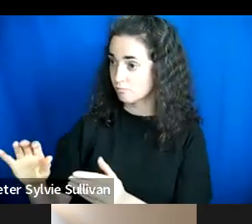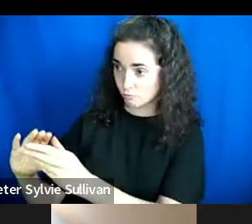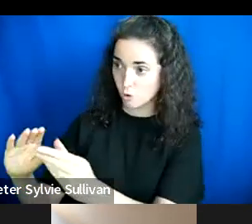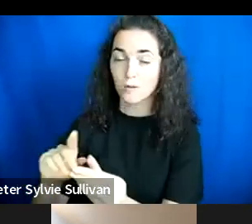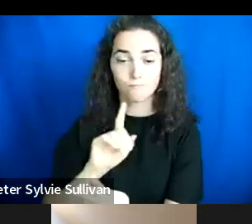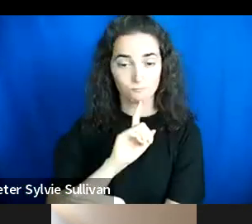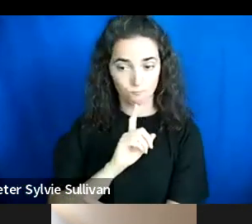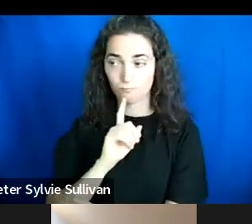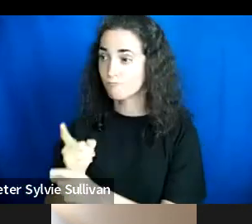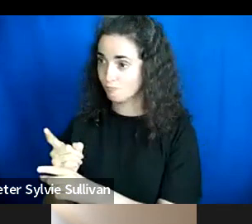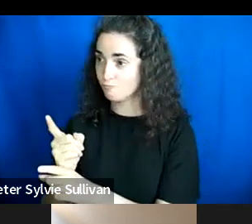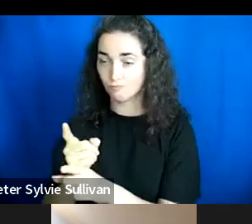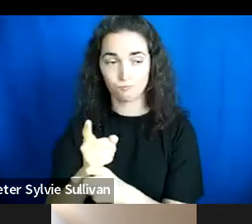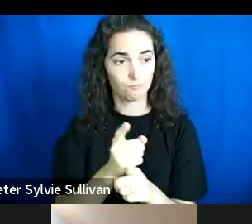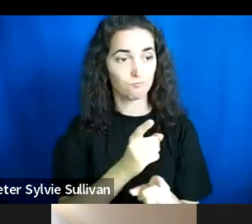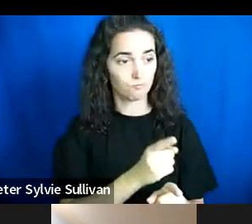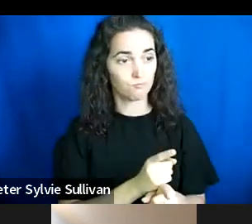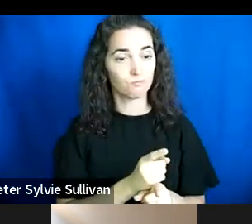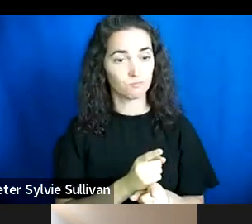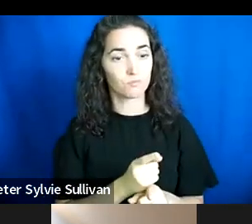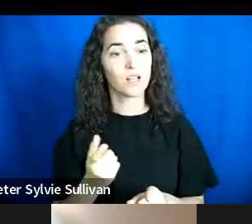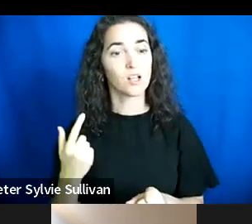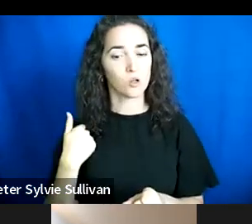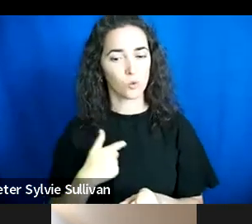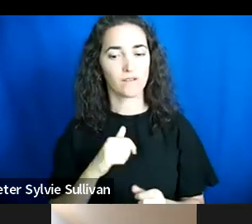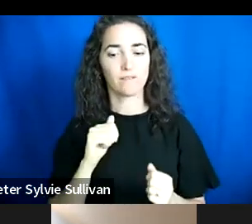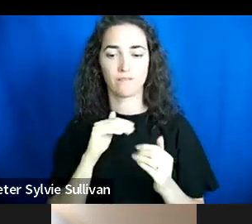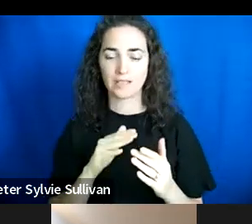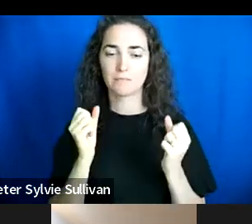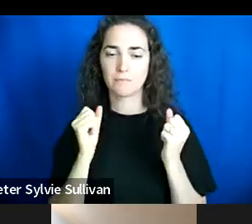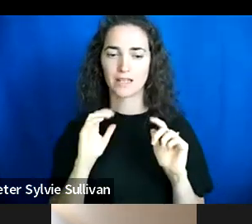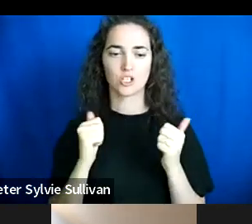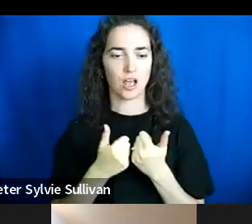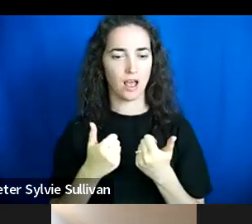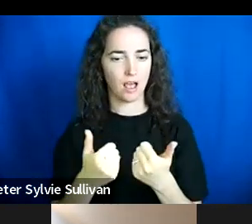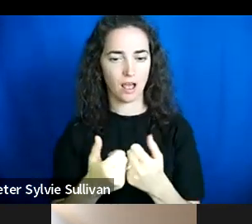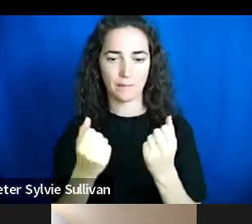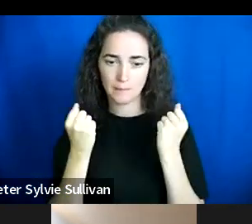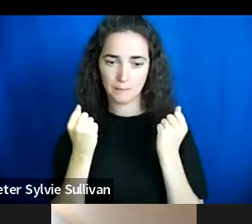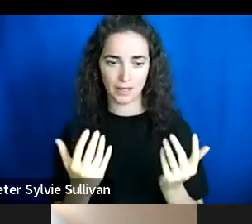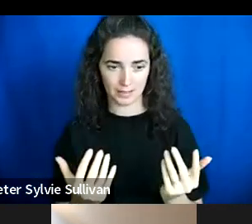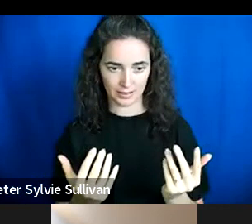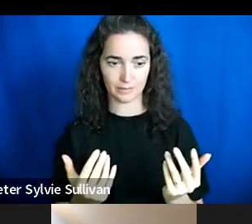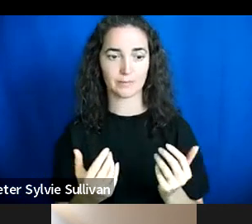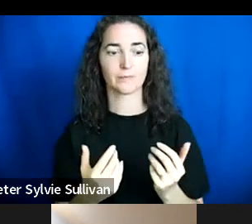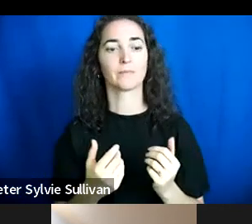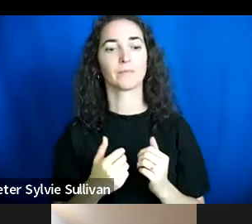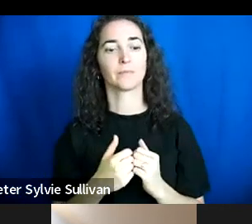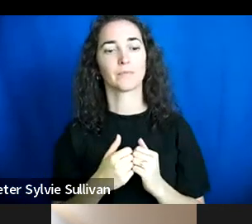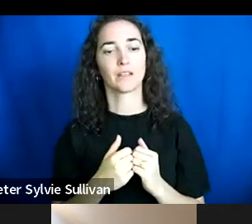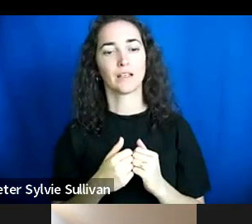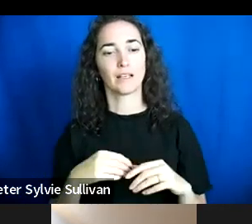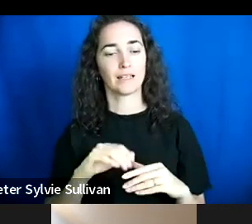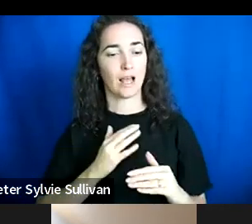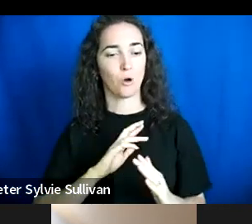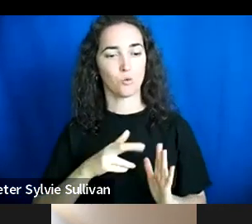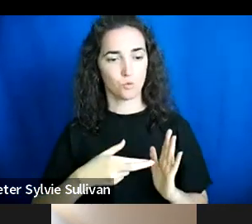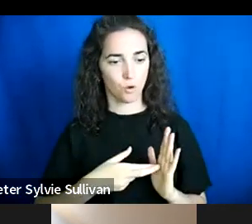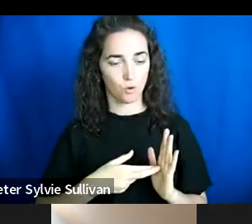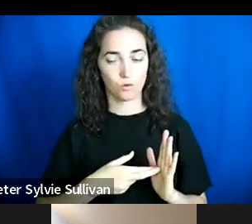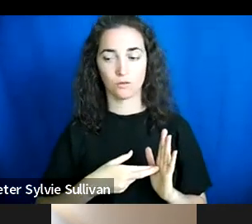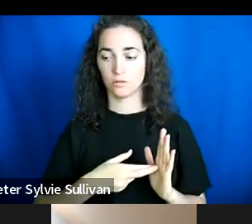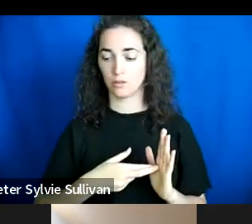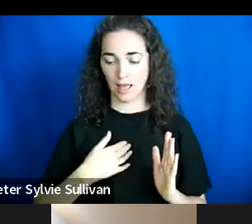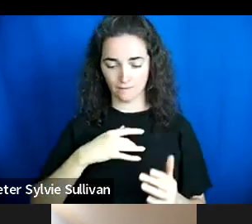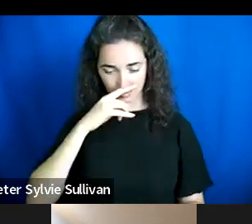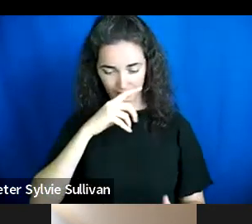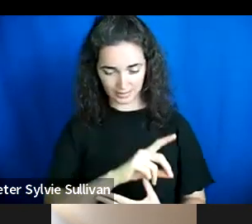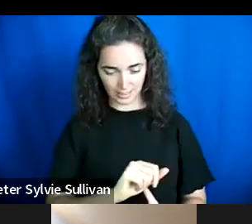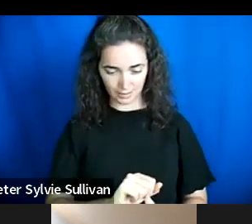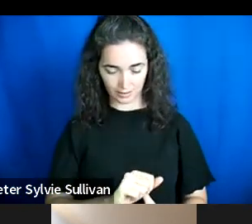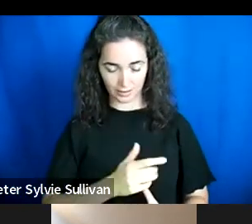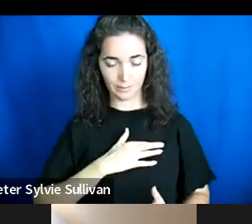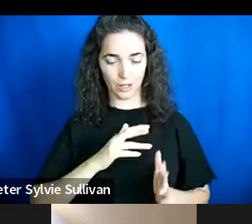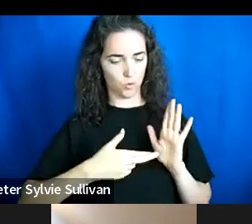We. We face a lot of extra challenges in our role as parents of a child with a disability.